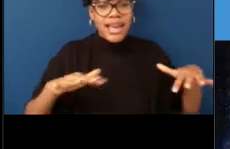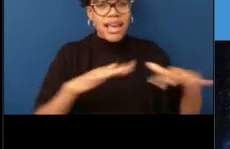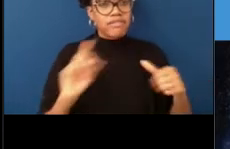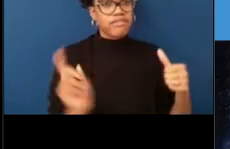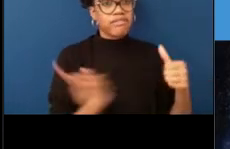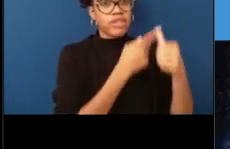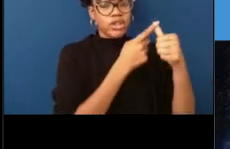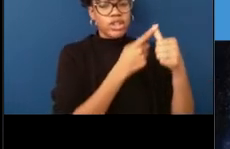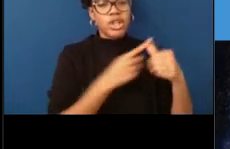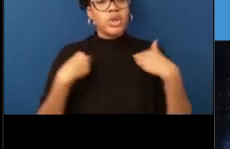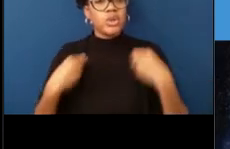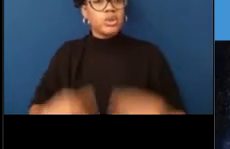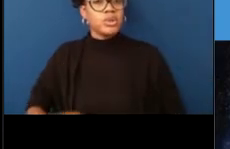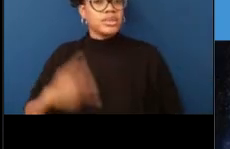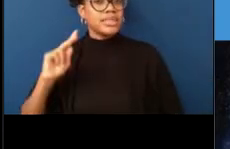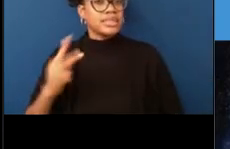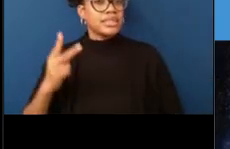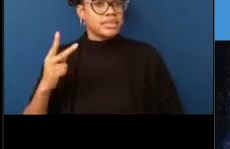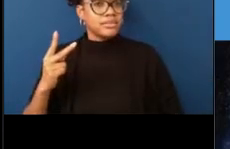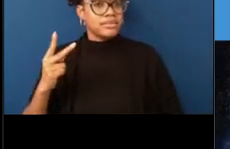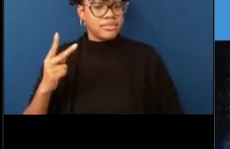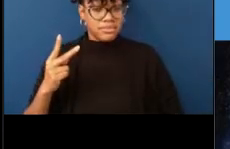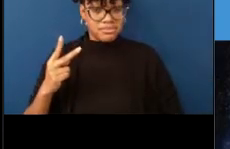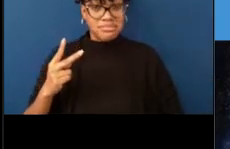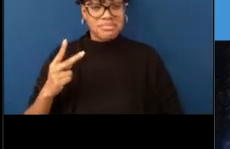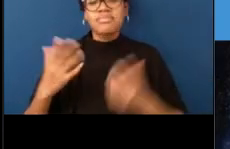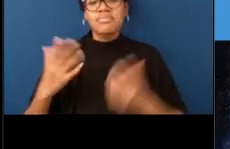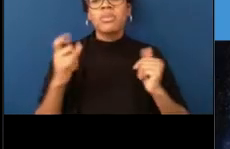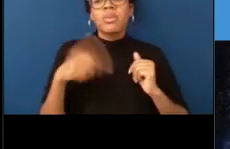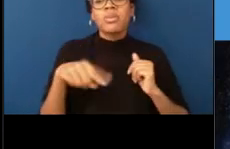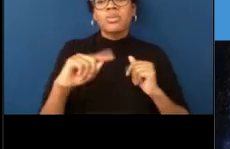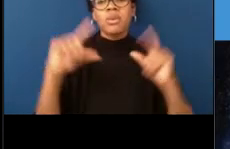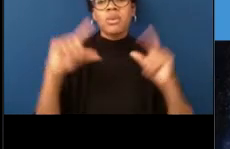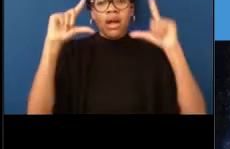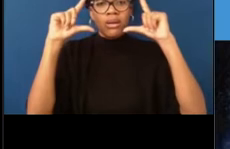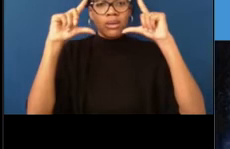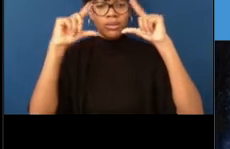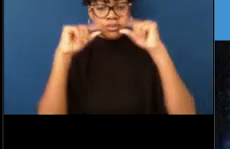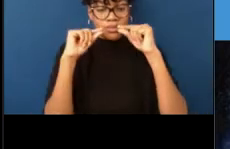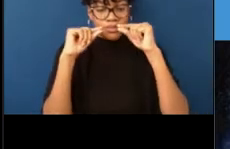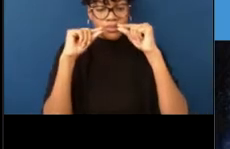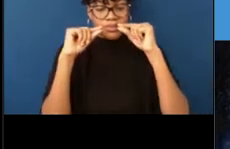So I want you to close your eyes. I'm going to pull up the chat right now.